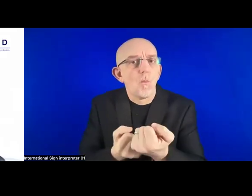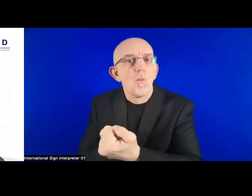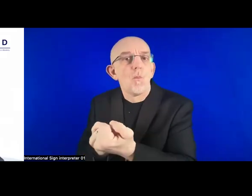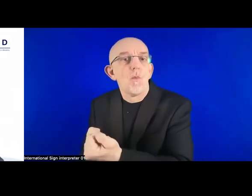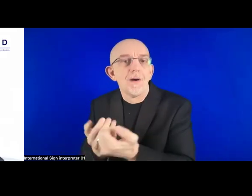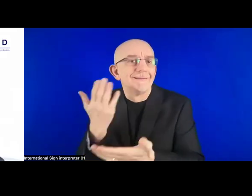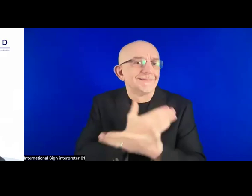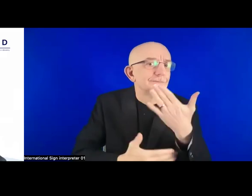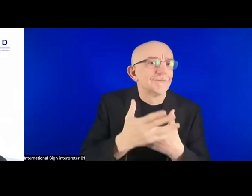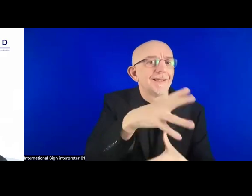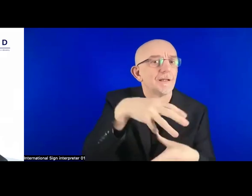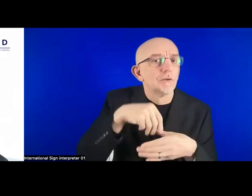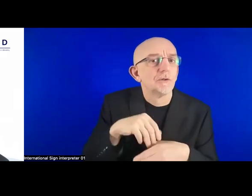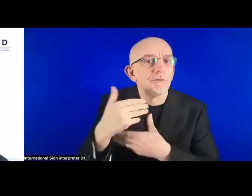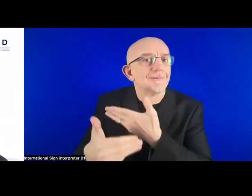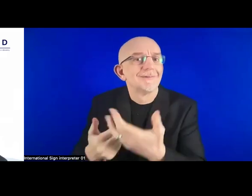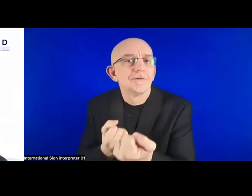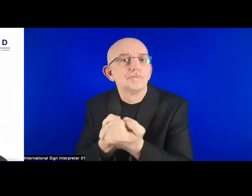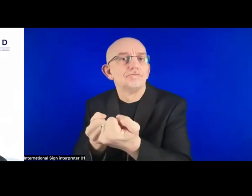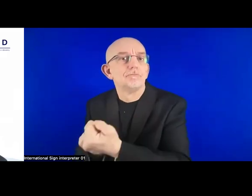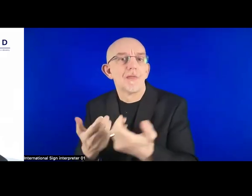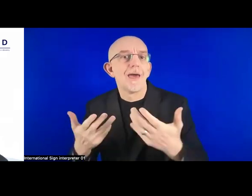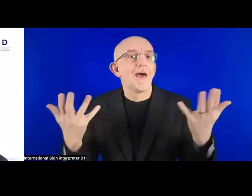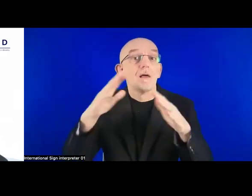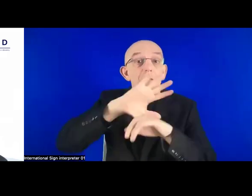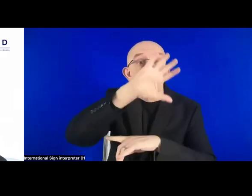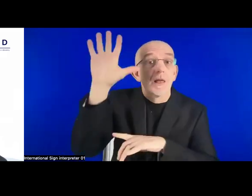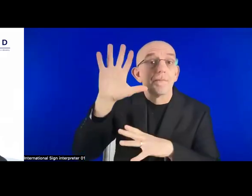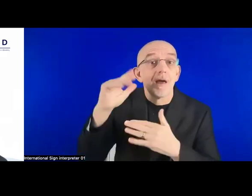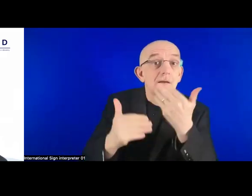movement and social justice, assistive technology, artificial intelligence, human